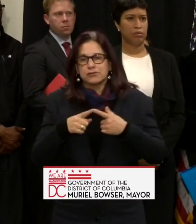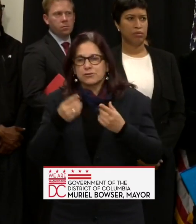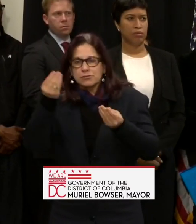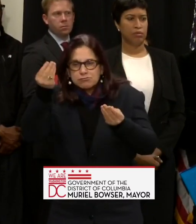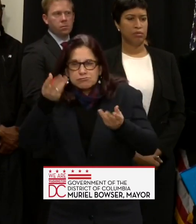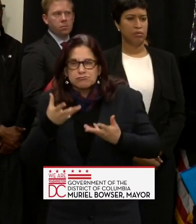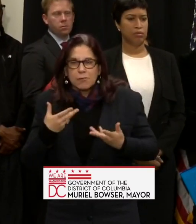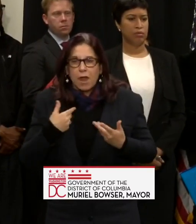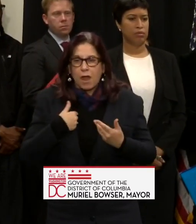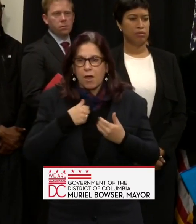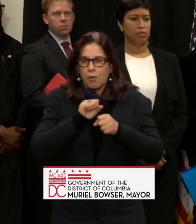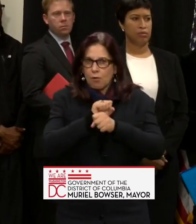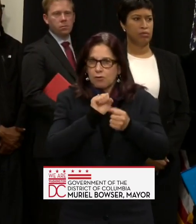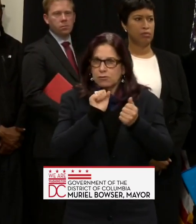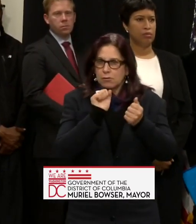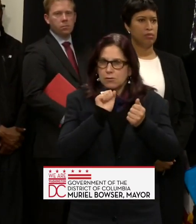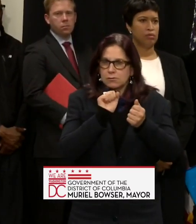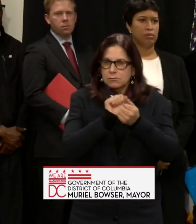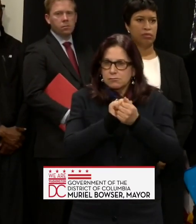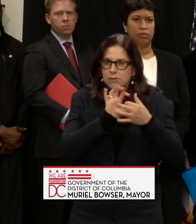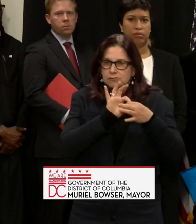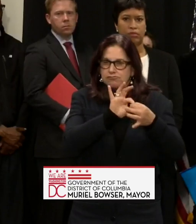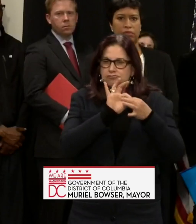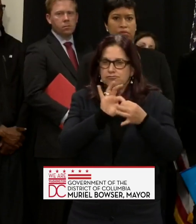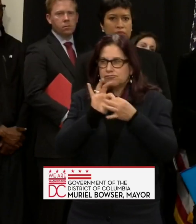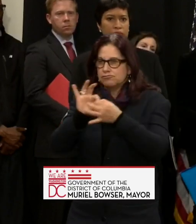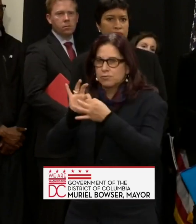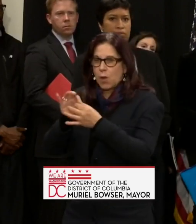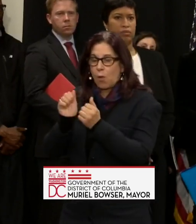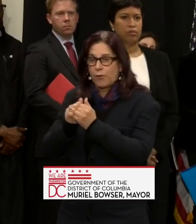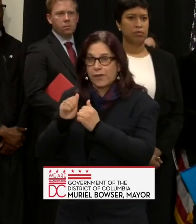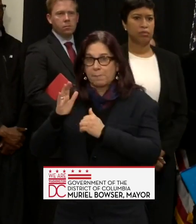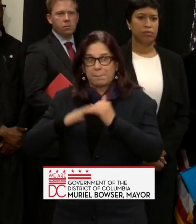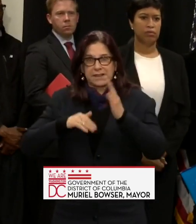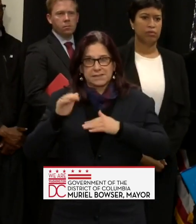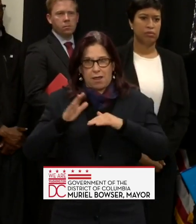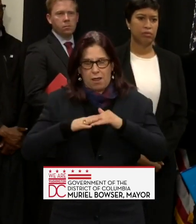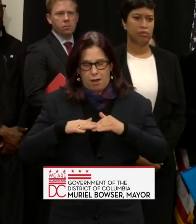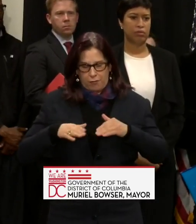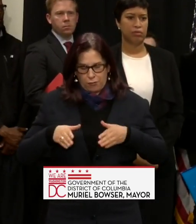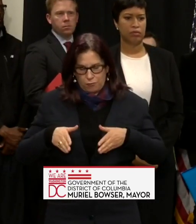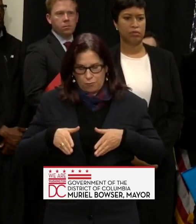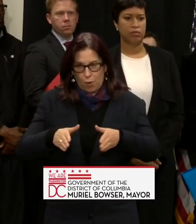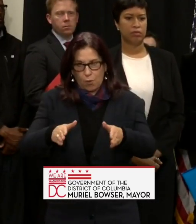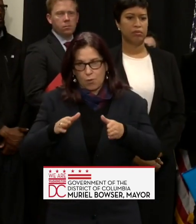ALL OF THE BUILDINGS ALONG THE PARADE ROUTE. SOME ARE PRIVATE AND SOME ARE FEDERAL AND WE'VE COME UP WITH A